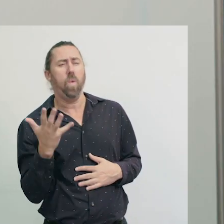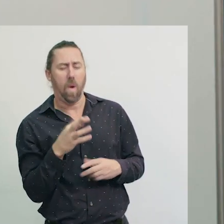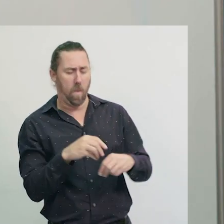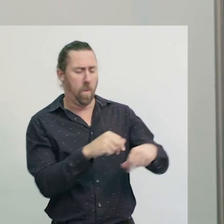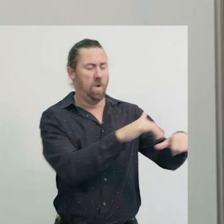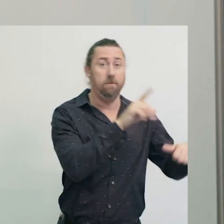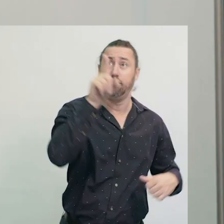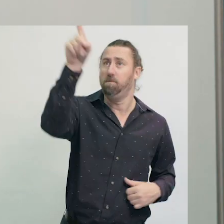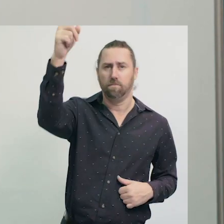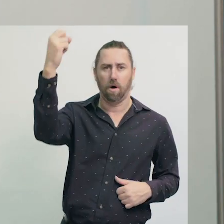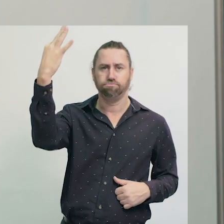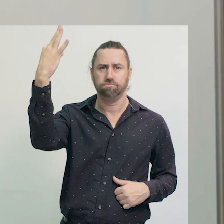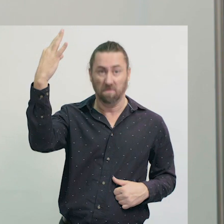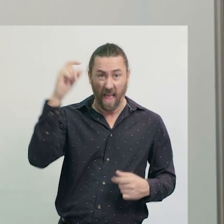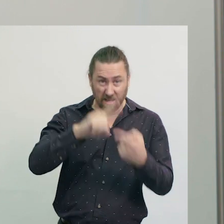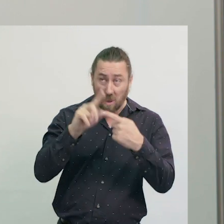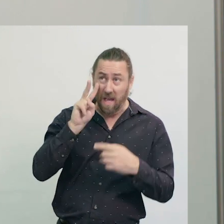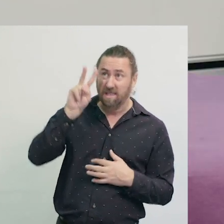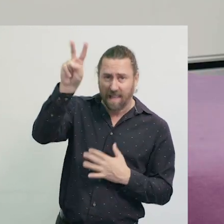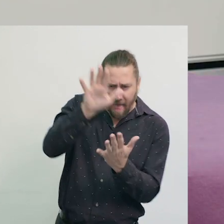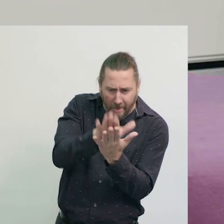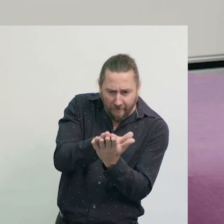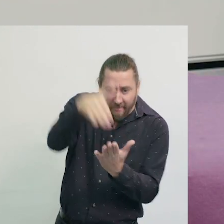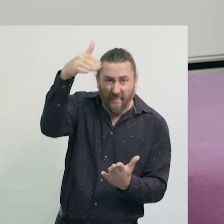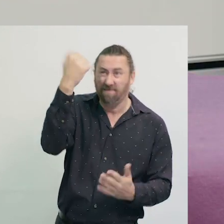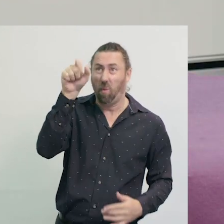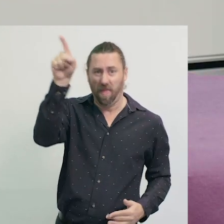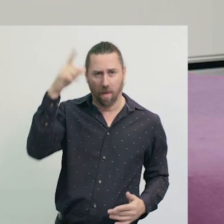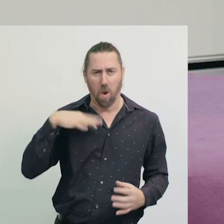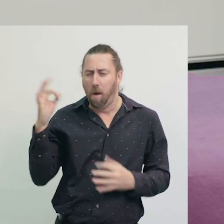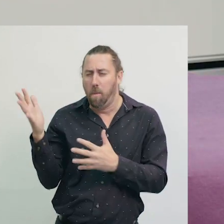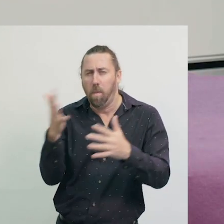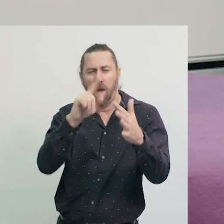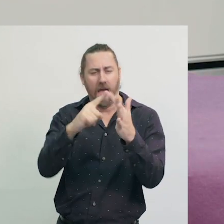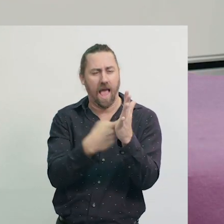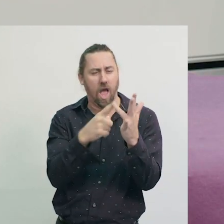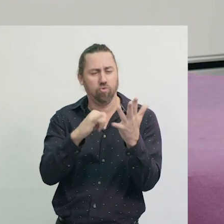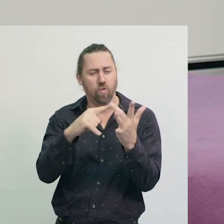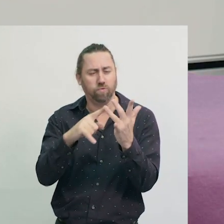these footprints are still there today. Now, take a moment to think about all of the technology,